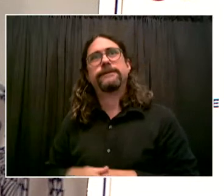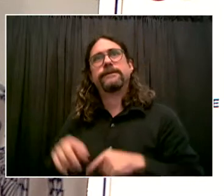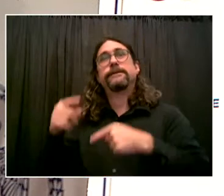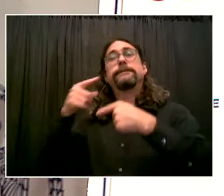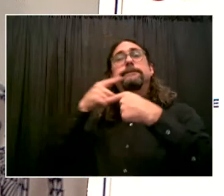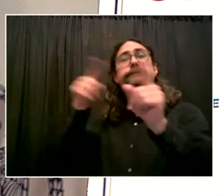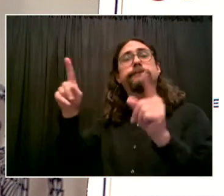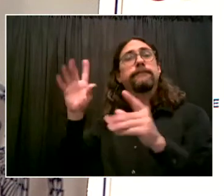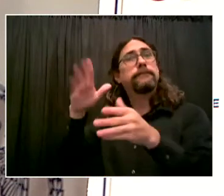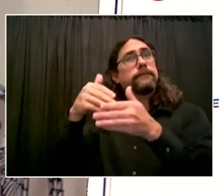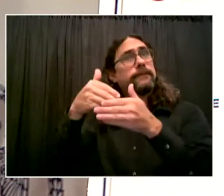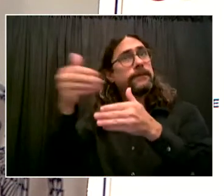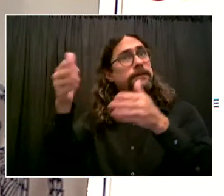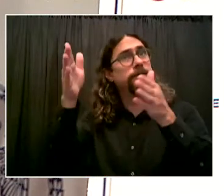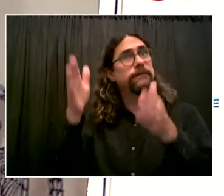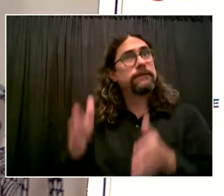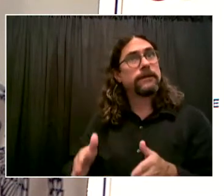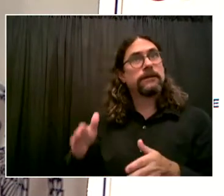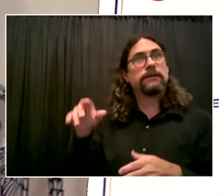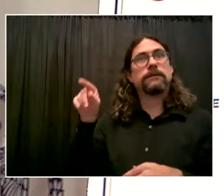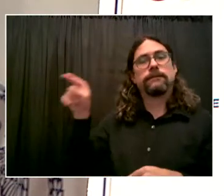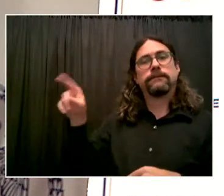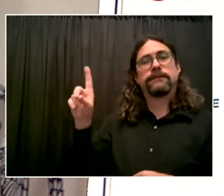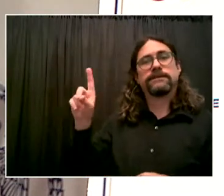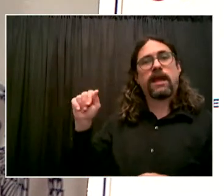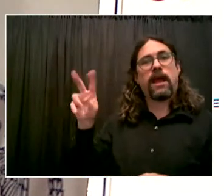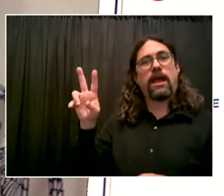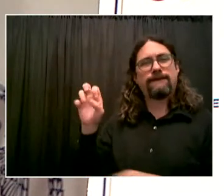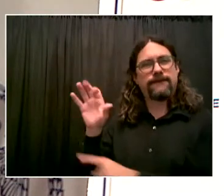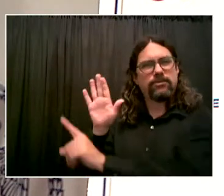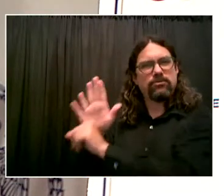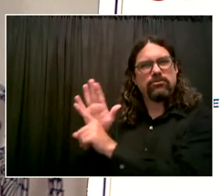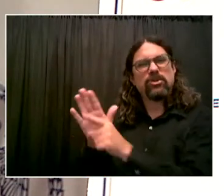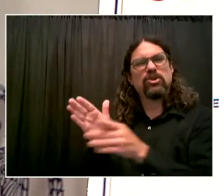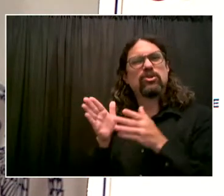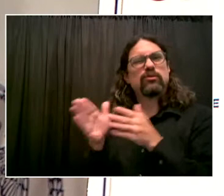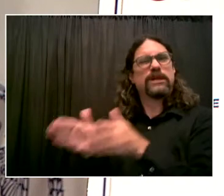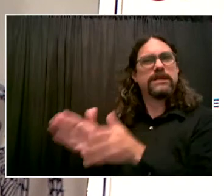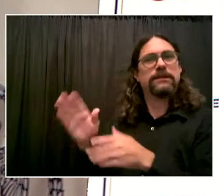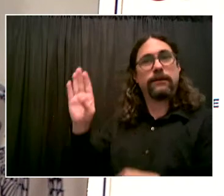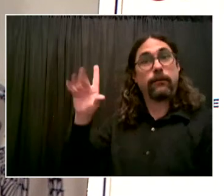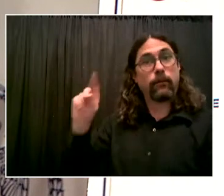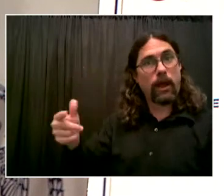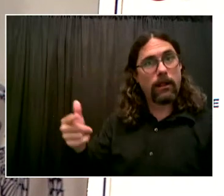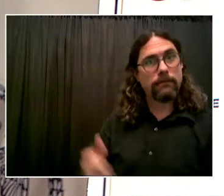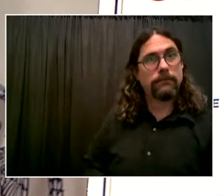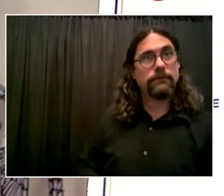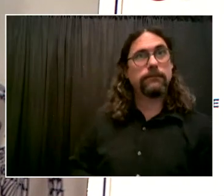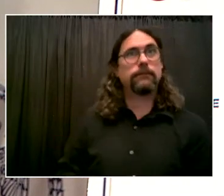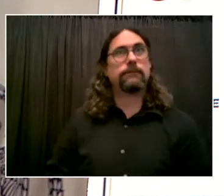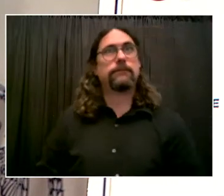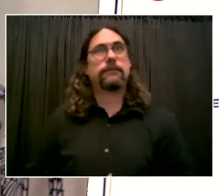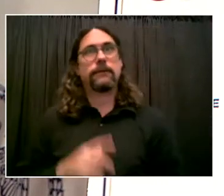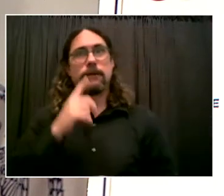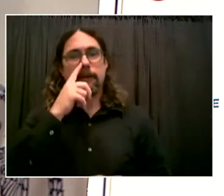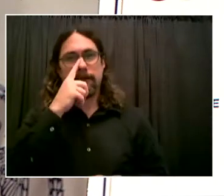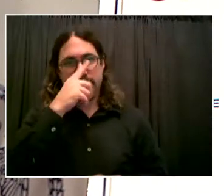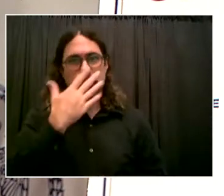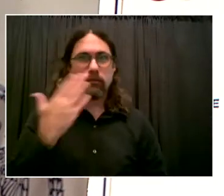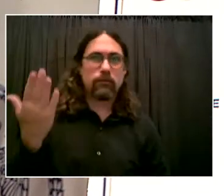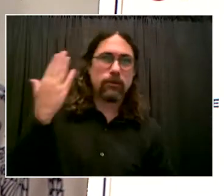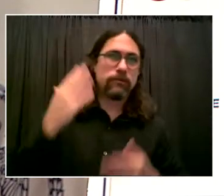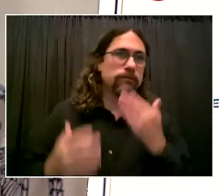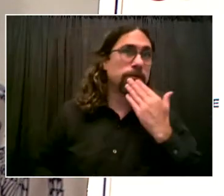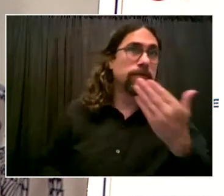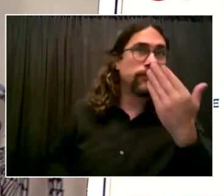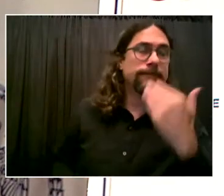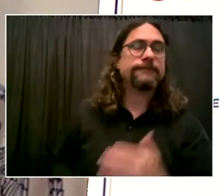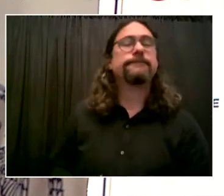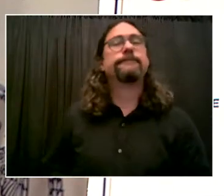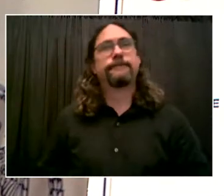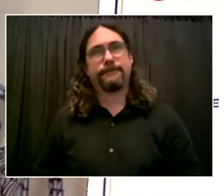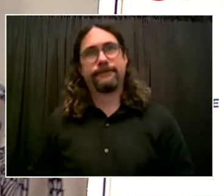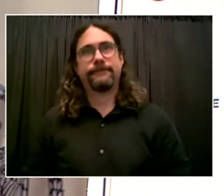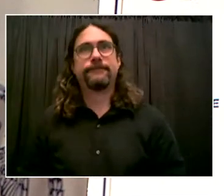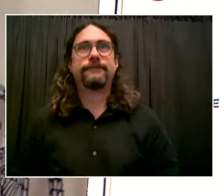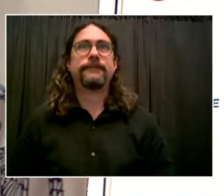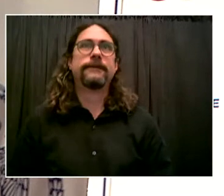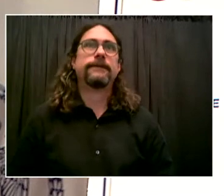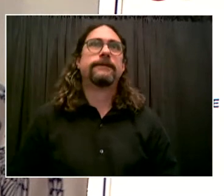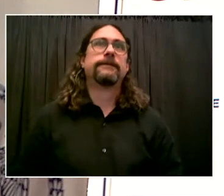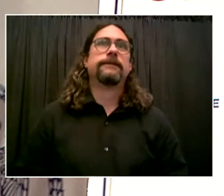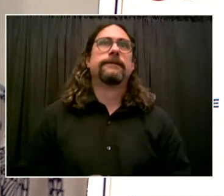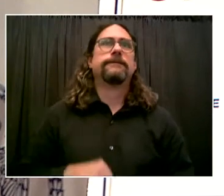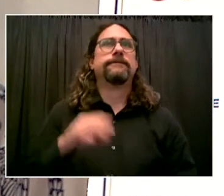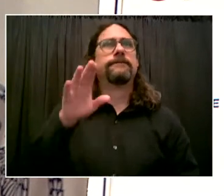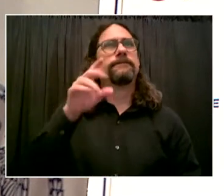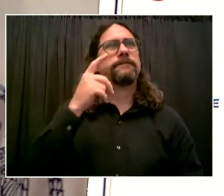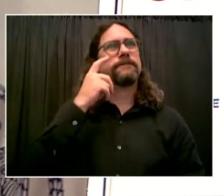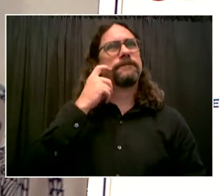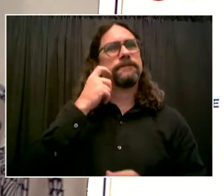DAVE FROM